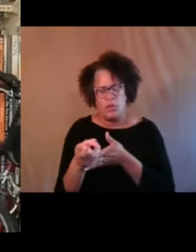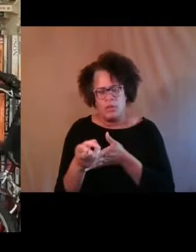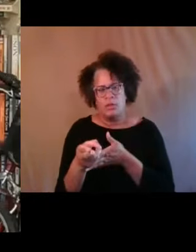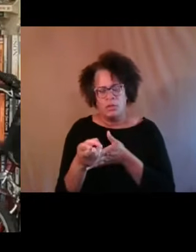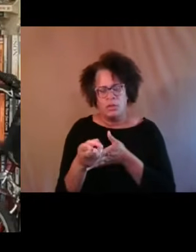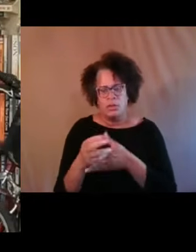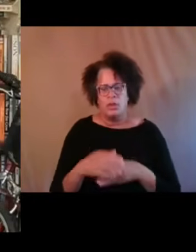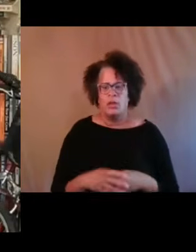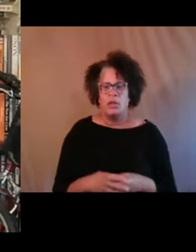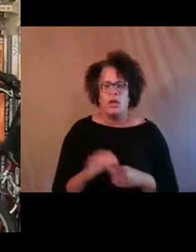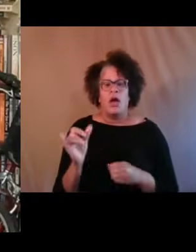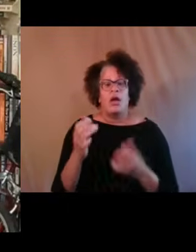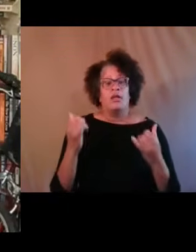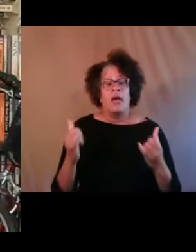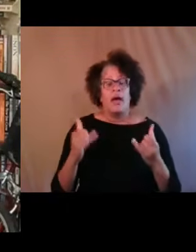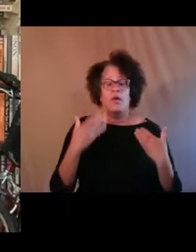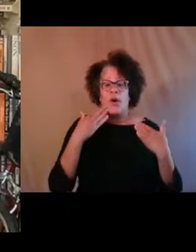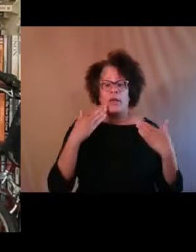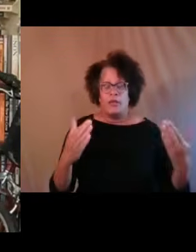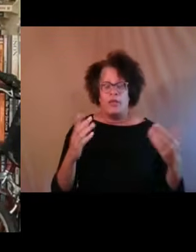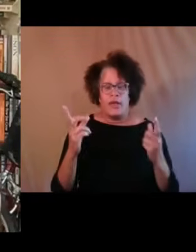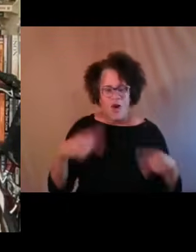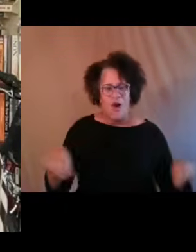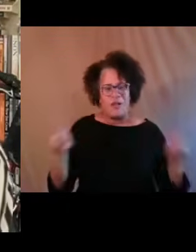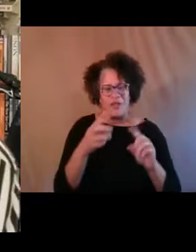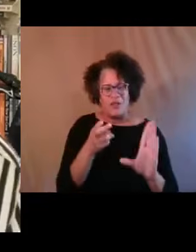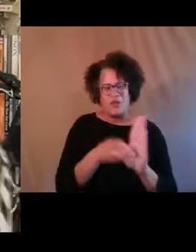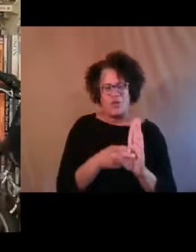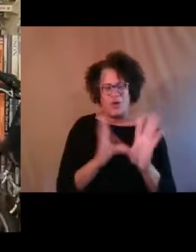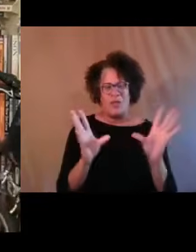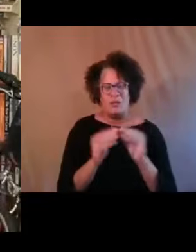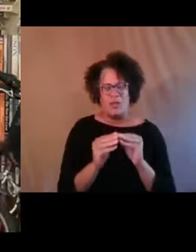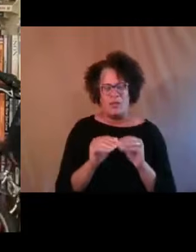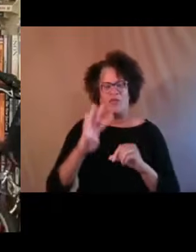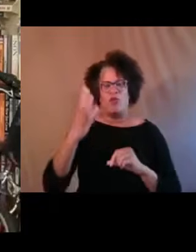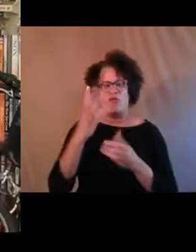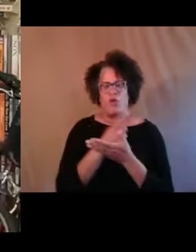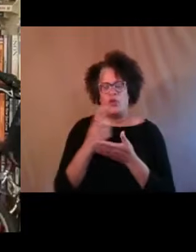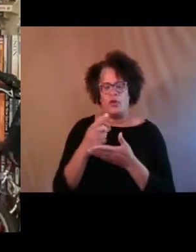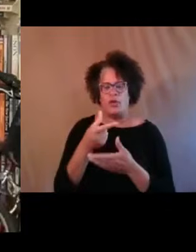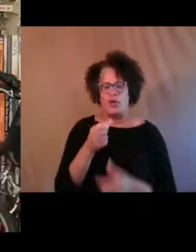I'd like to now thank all of you for joining us for week four of Grace Under Pressure.